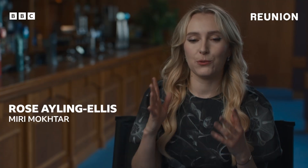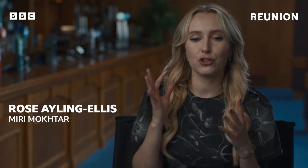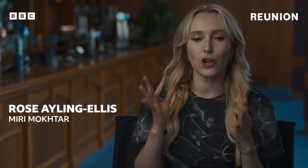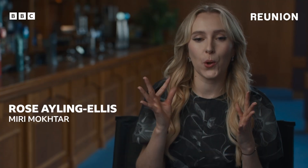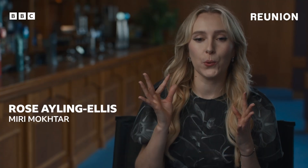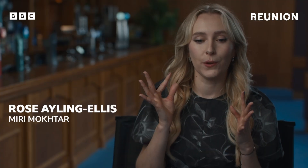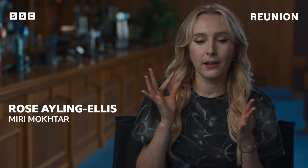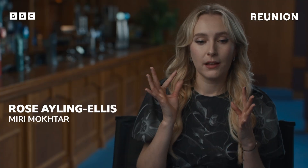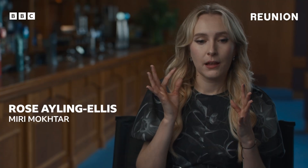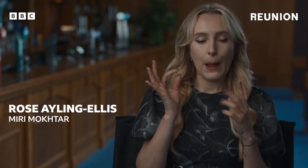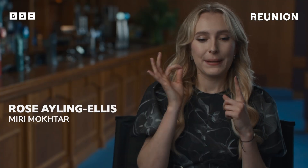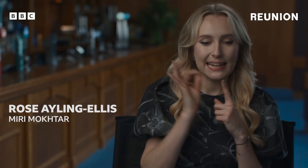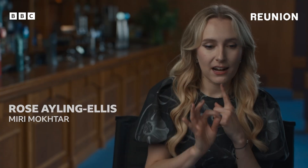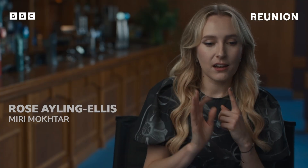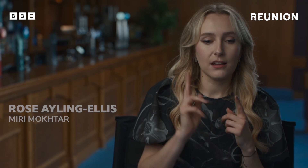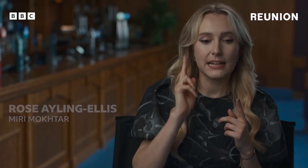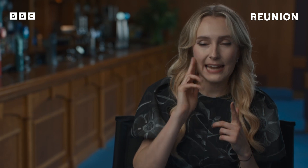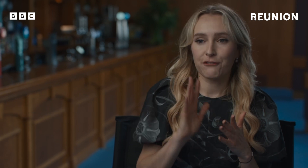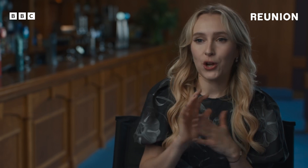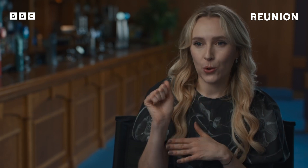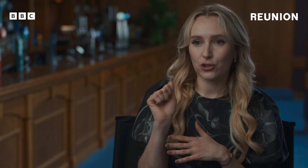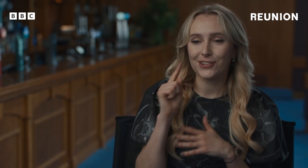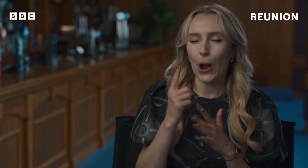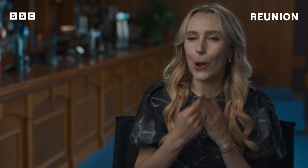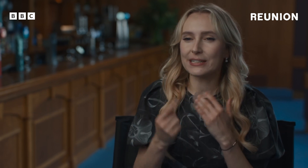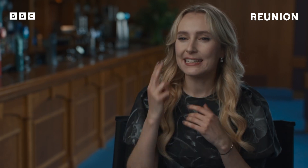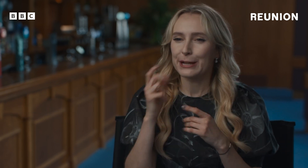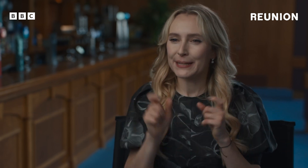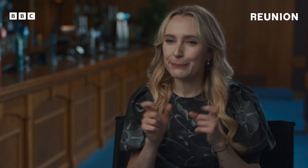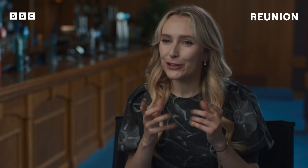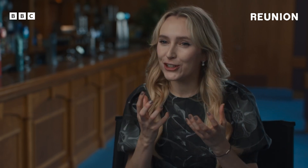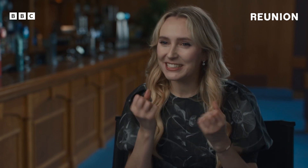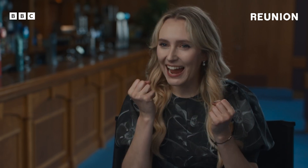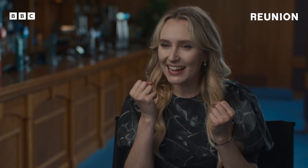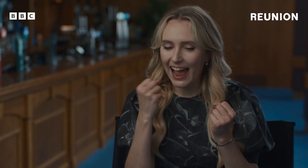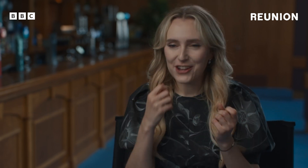that were so particular to deaf culture that only deaf people get.